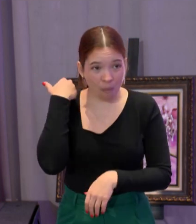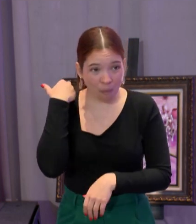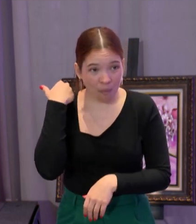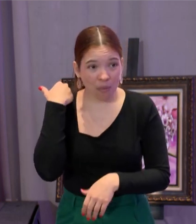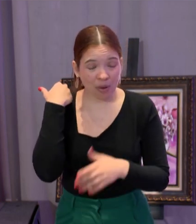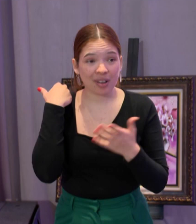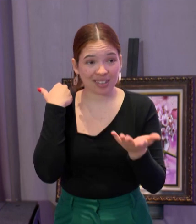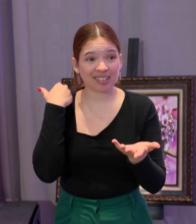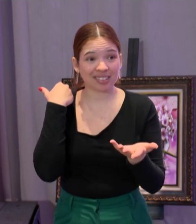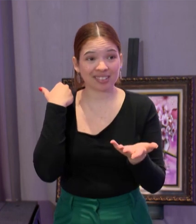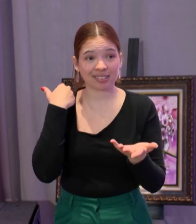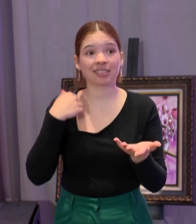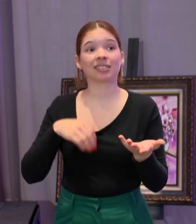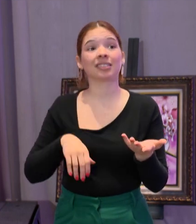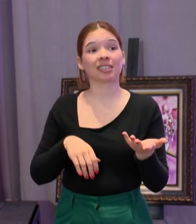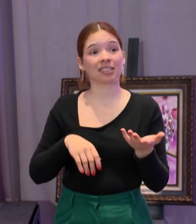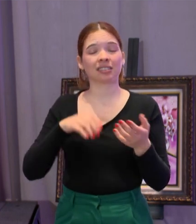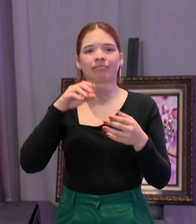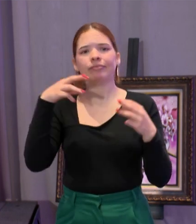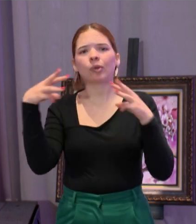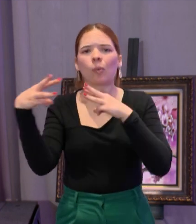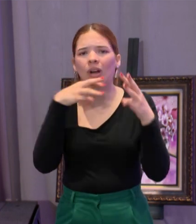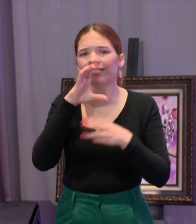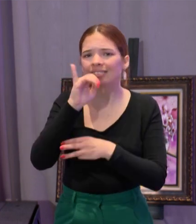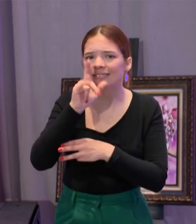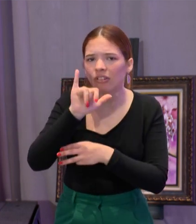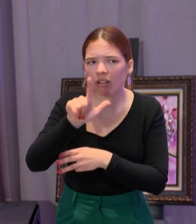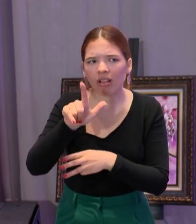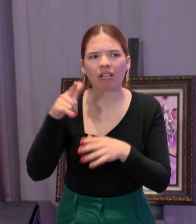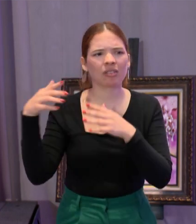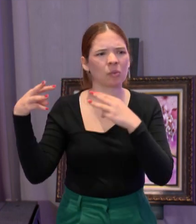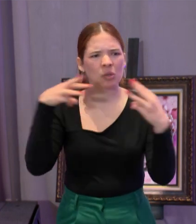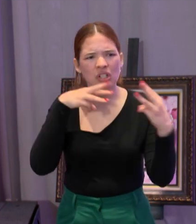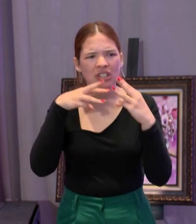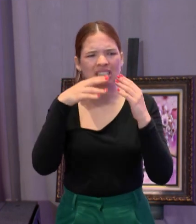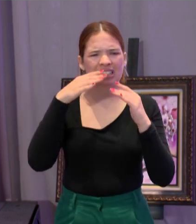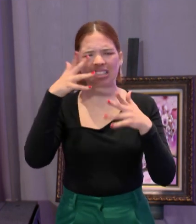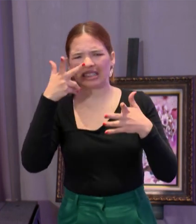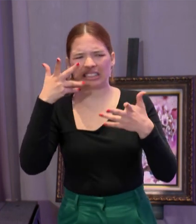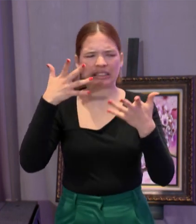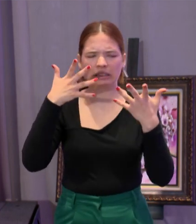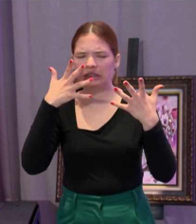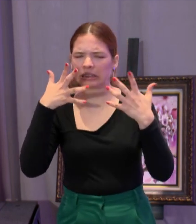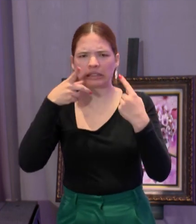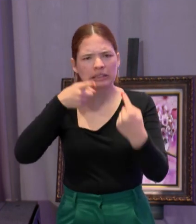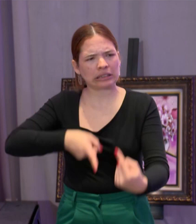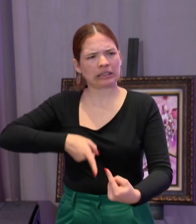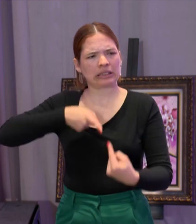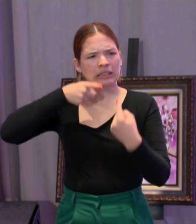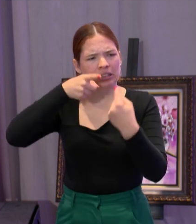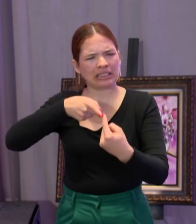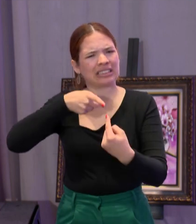ENSUING ERA OF CIVIL WARS AND SOCIAL INSTABILITY THAT SAKURA ACQUIRED NATIONWIDE RECOGNITION